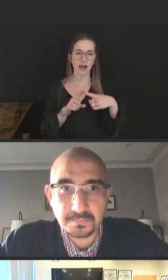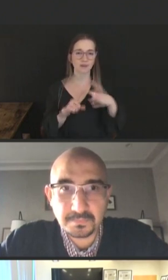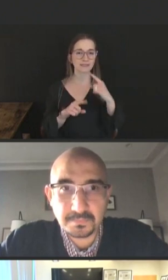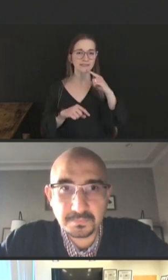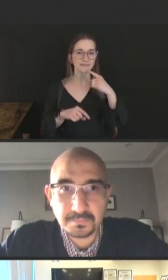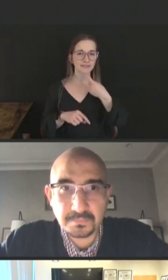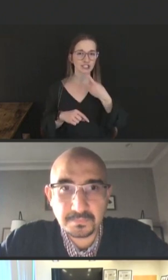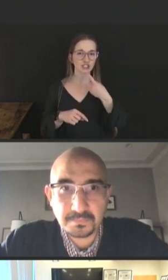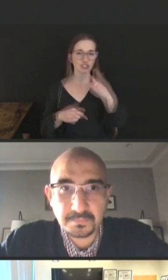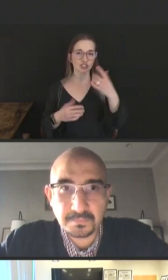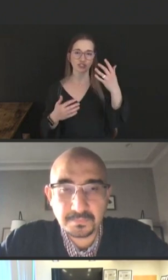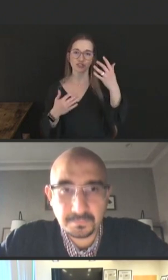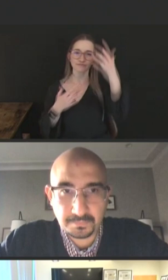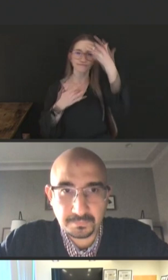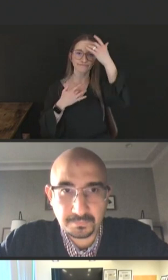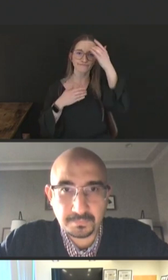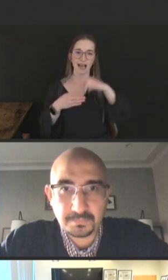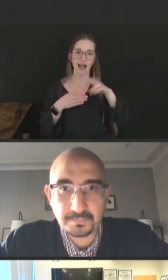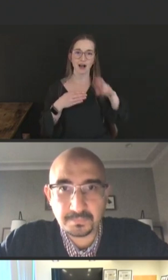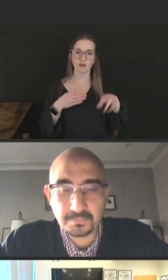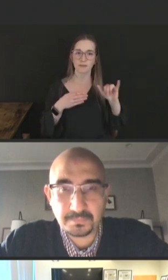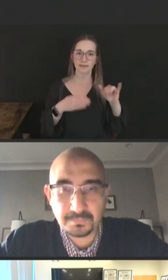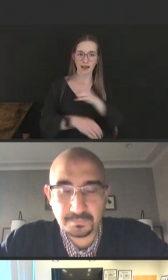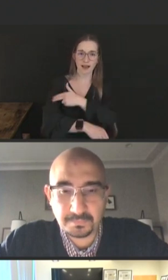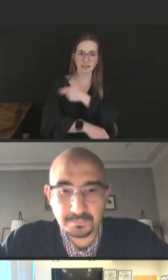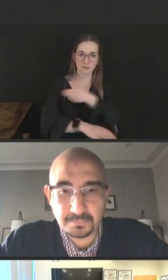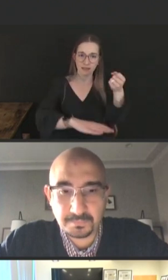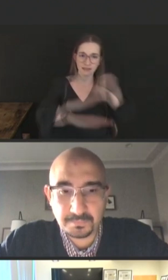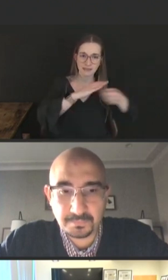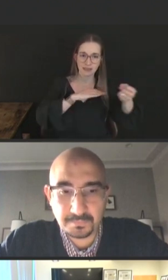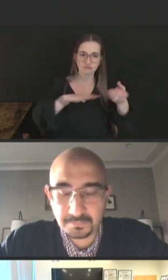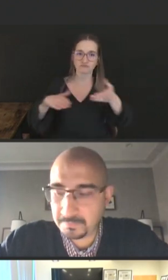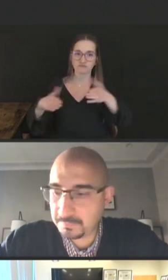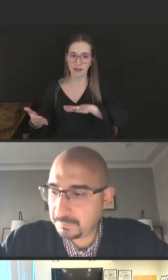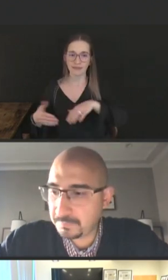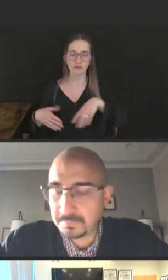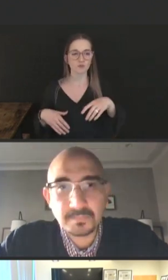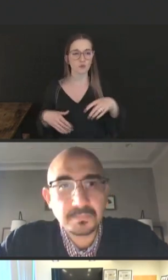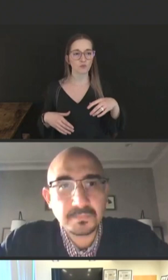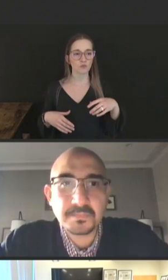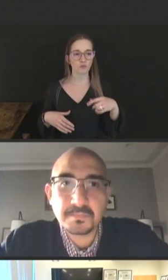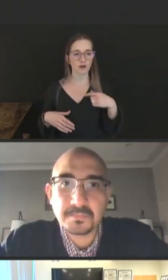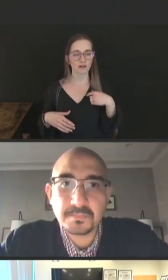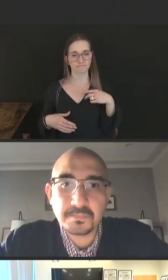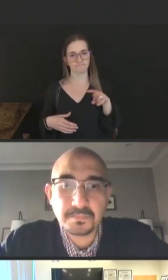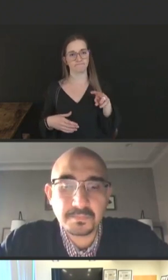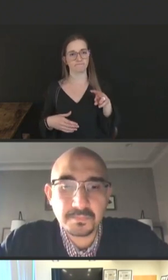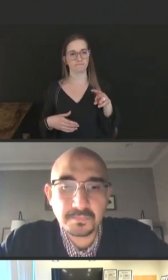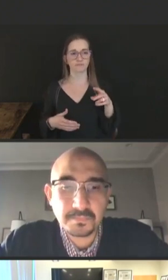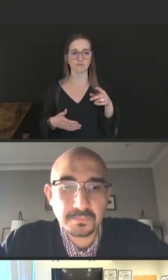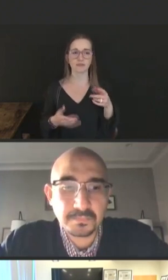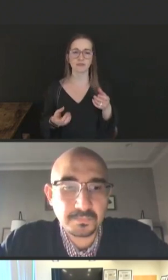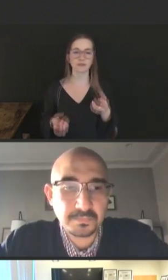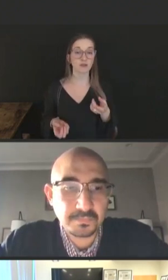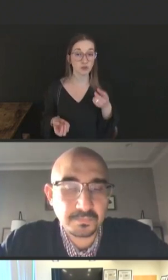I'm just wondering to what degree you speculate that it's winning durability of cellular responses